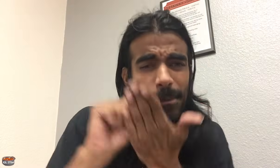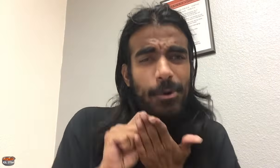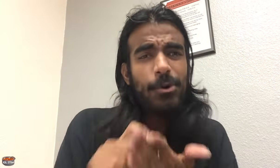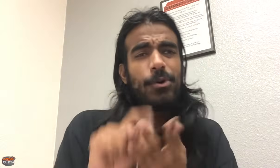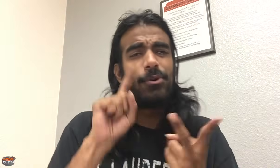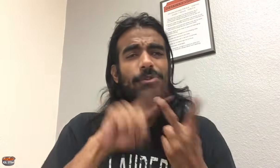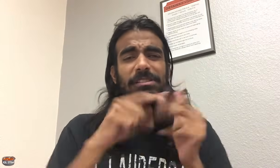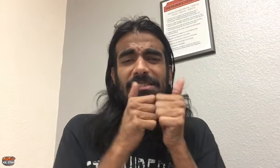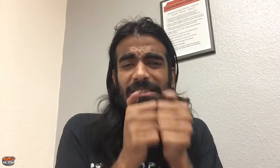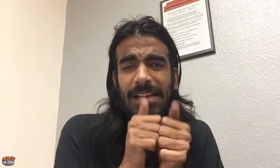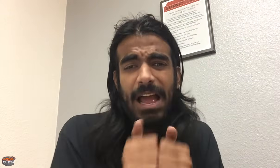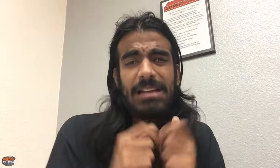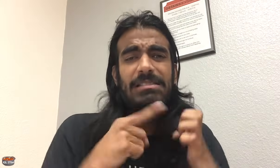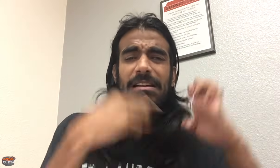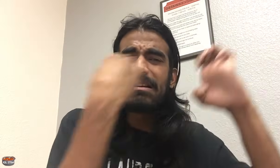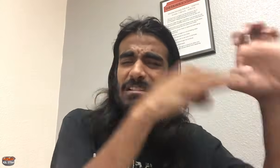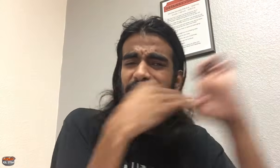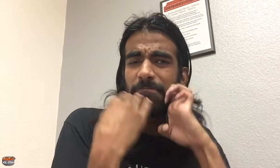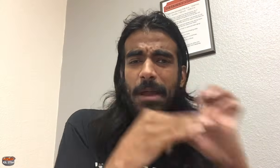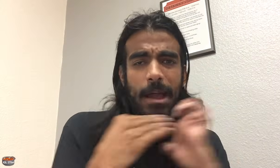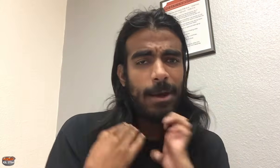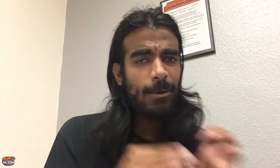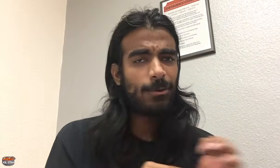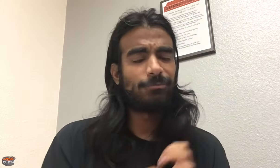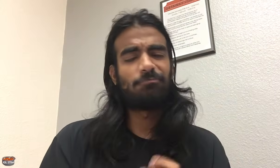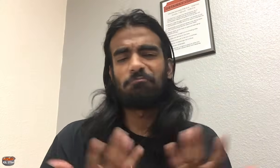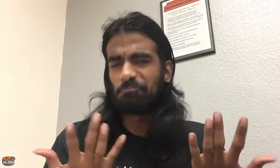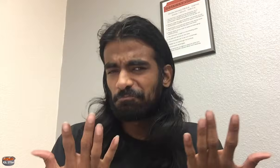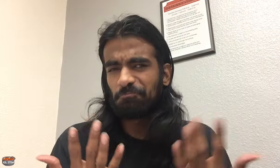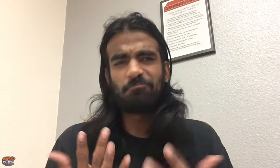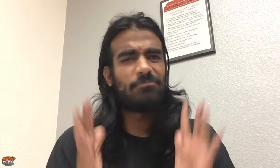many different ways. We can write back and forth, we can text, we email.